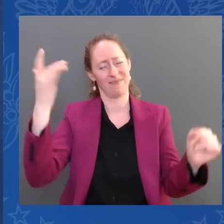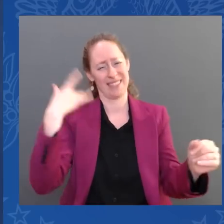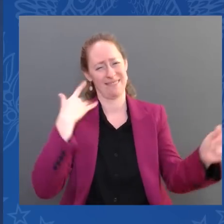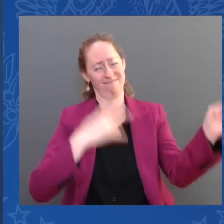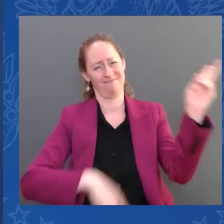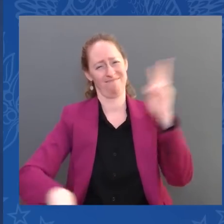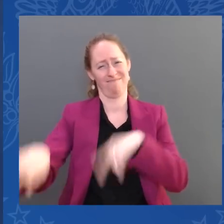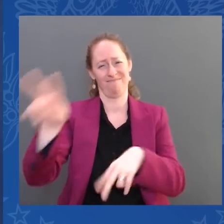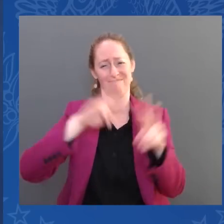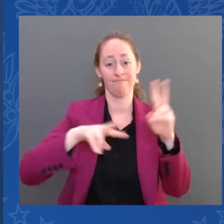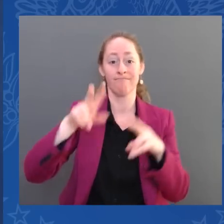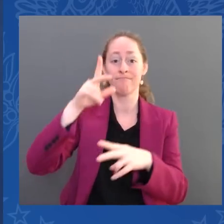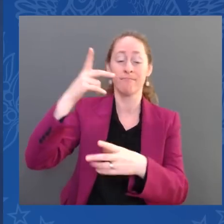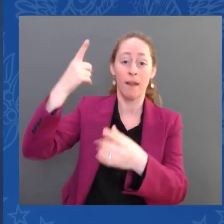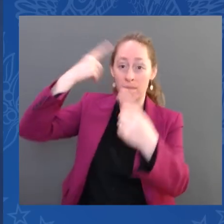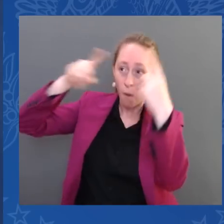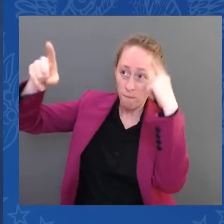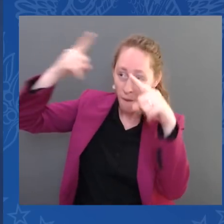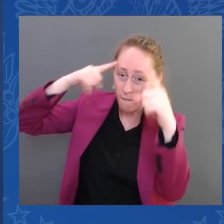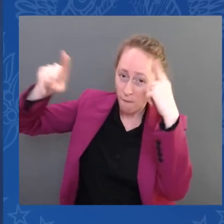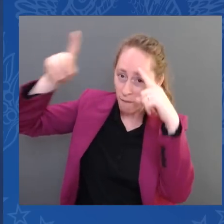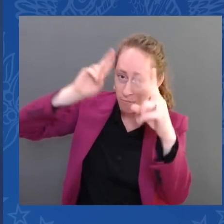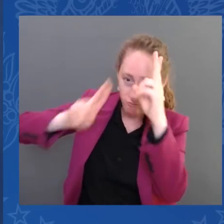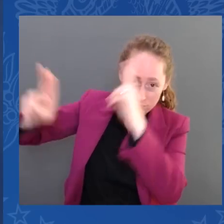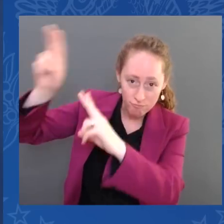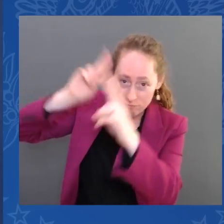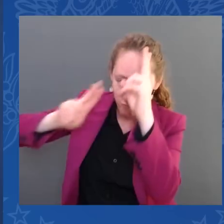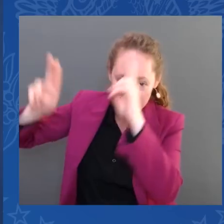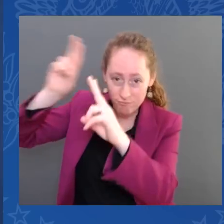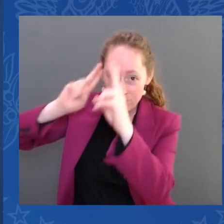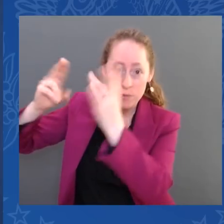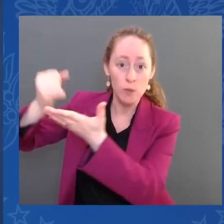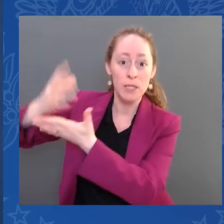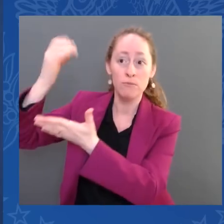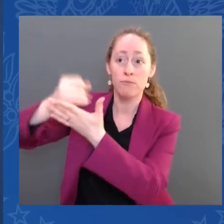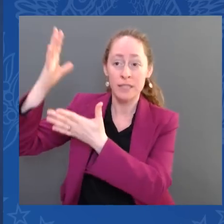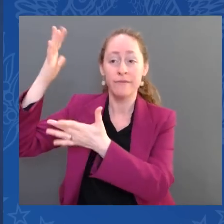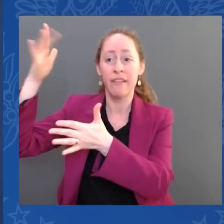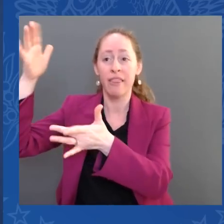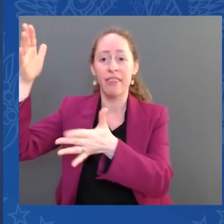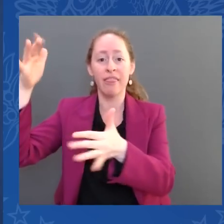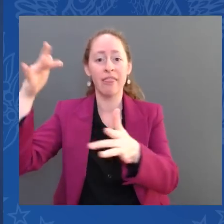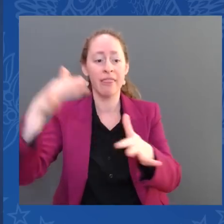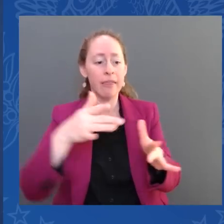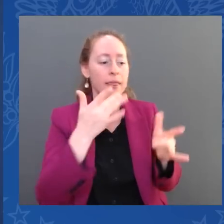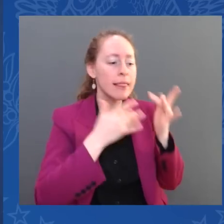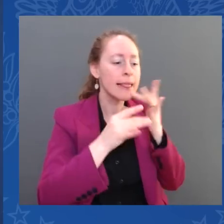has ever experienced, with record jobs, a new record of small businesses, and wages rising.